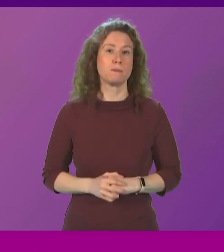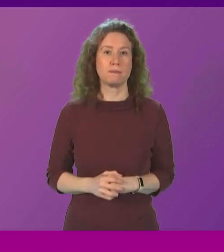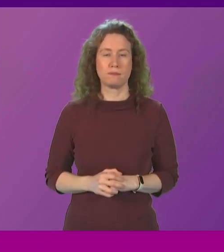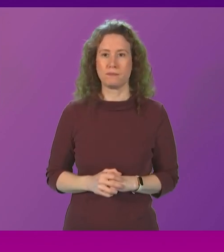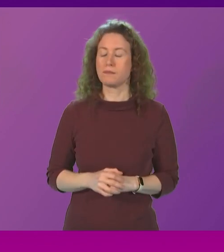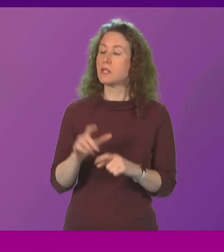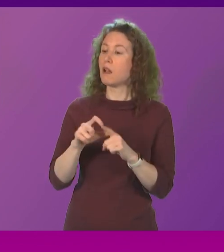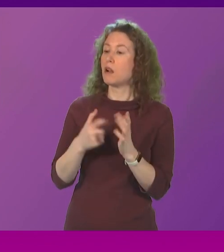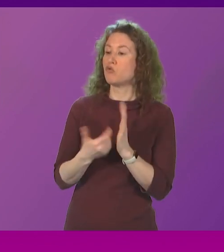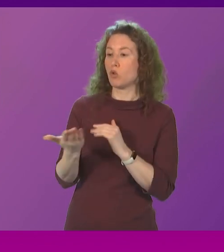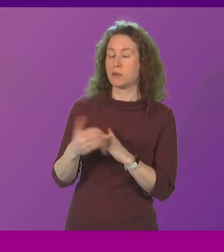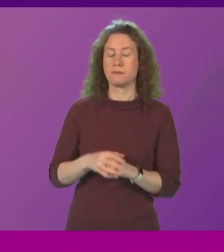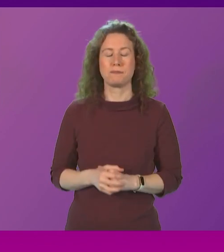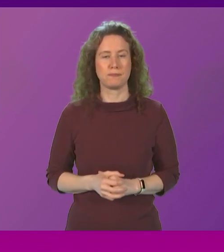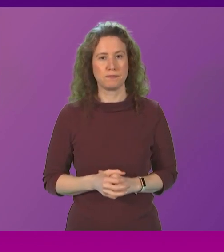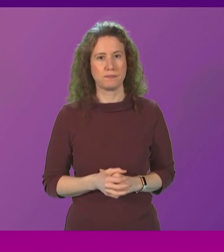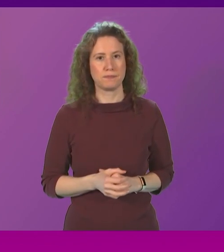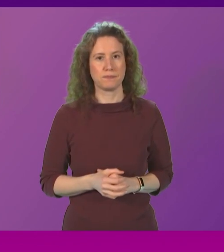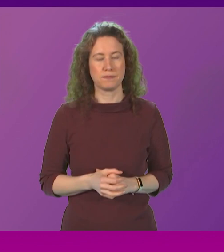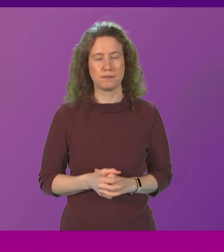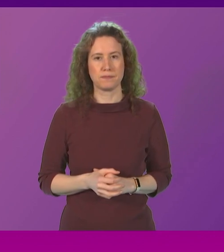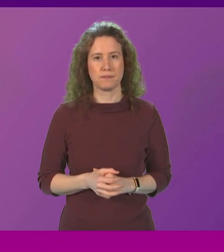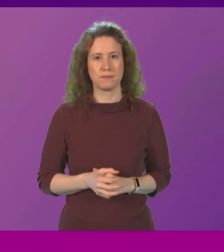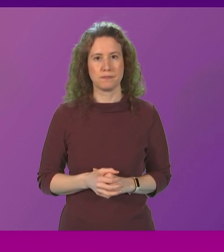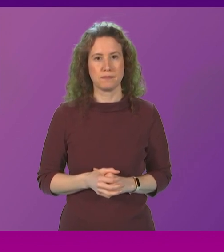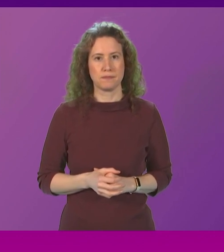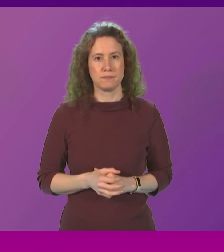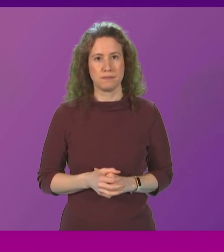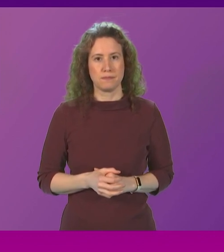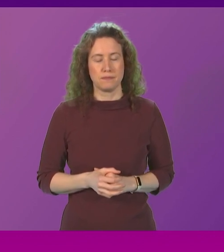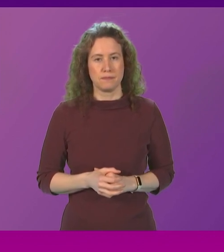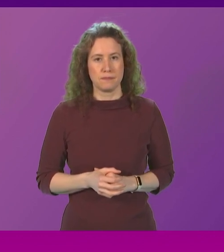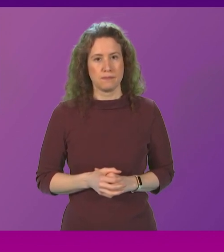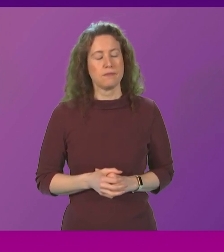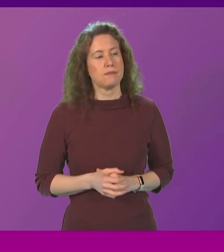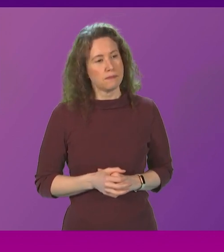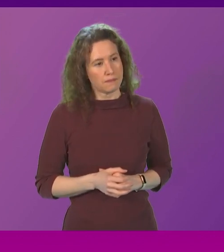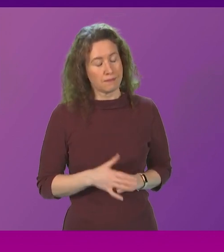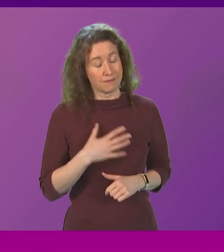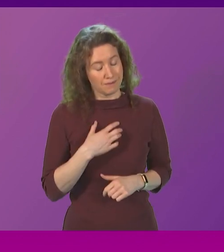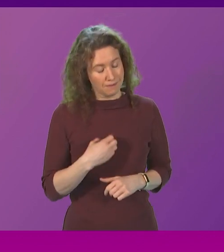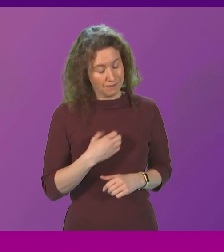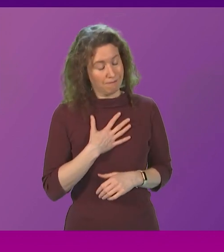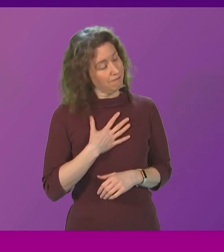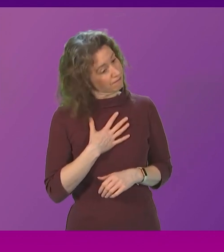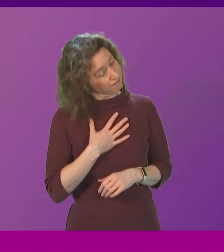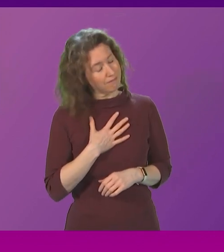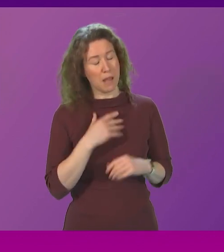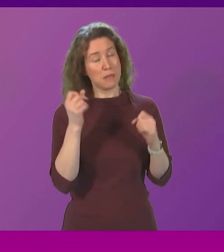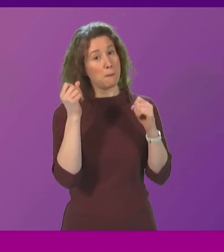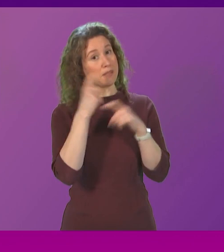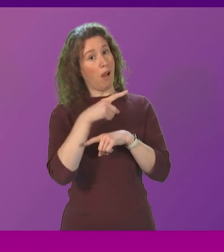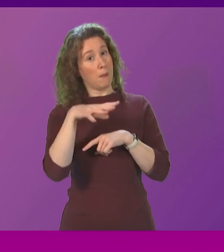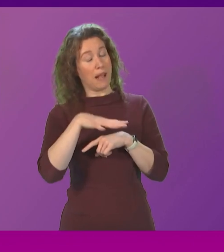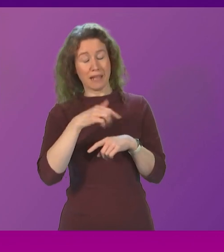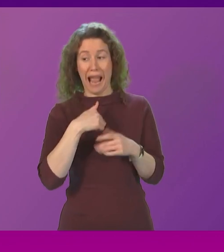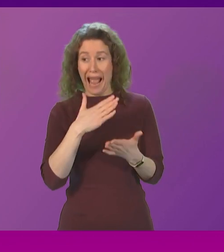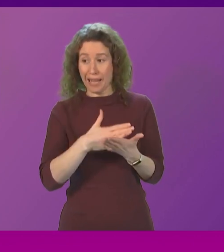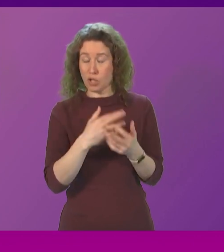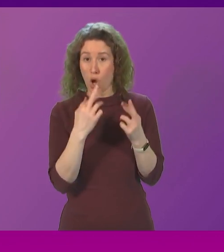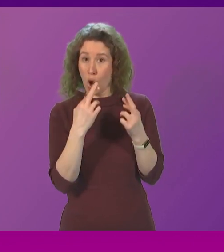I found myself in the bizarre place of hoping that there might be another intervention from